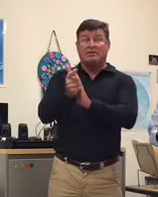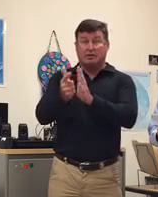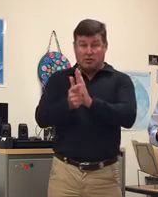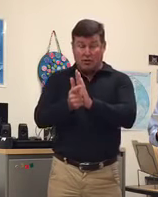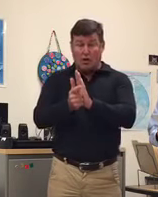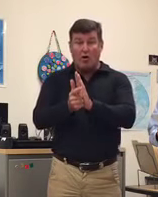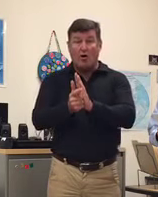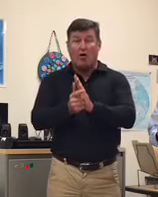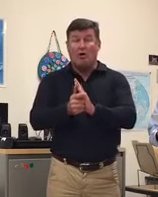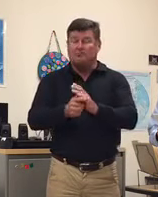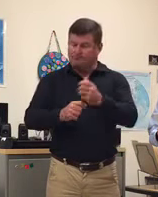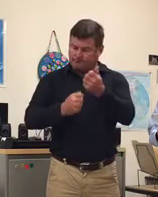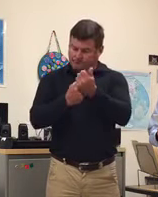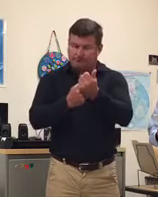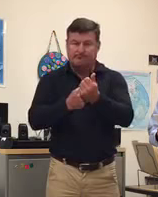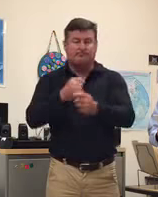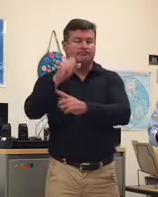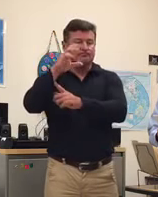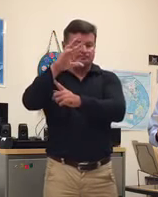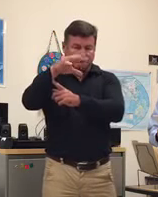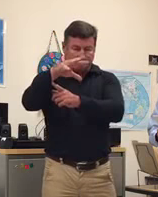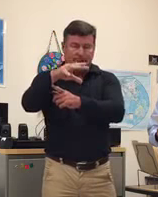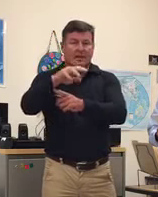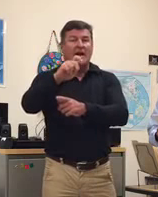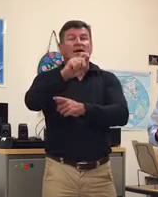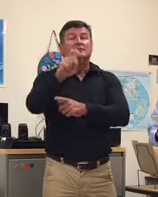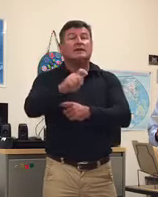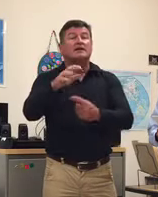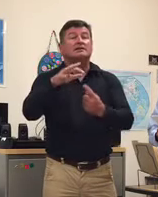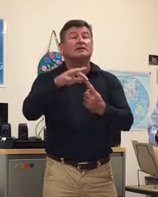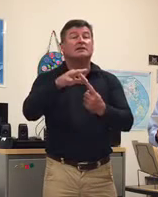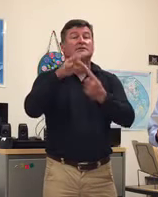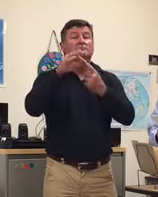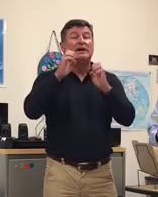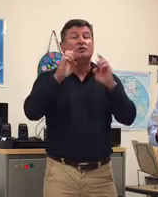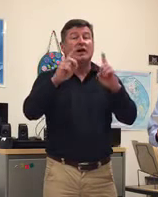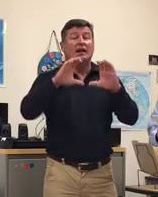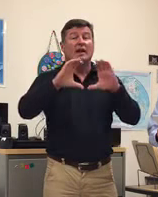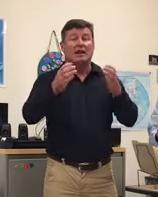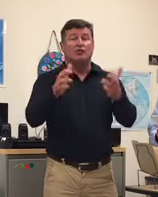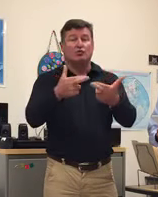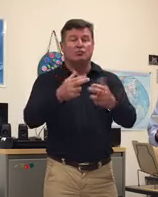Here in Texas, we provide for video and audio surveillance of Texas special education